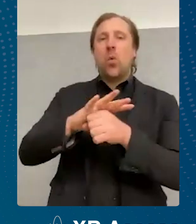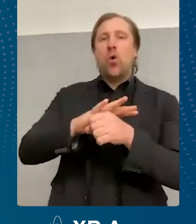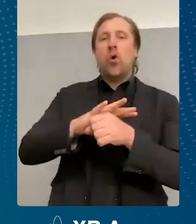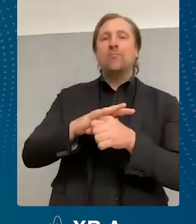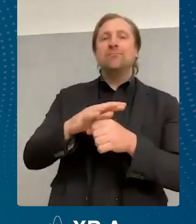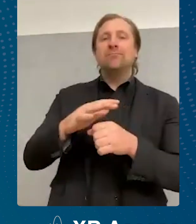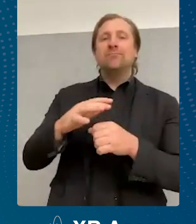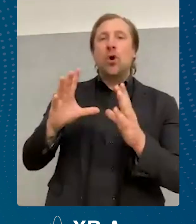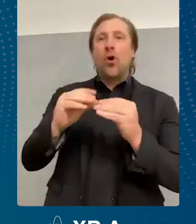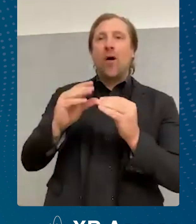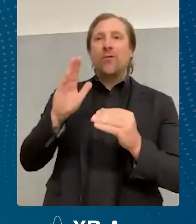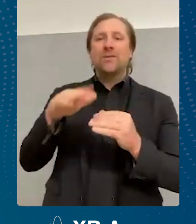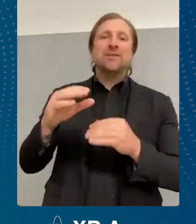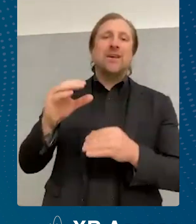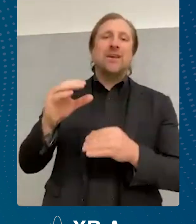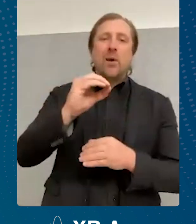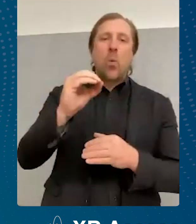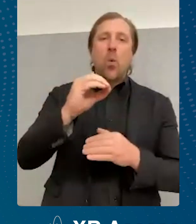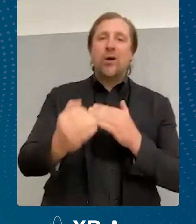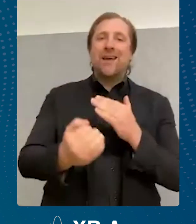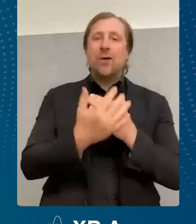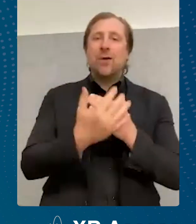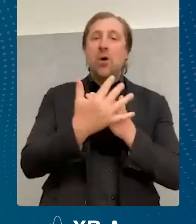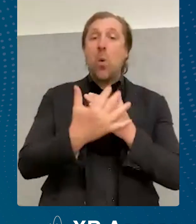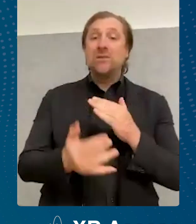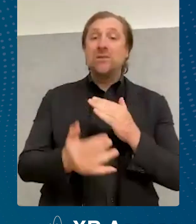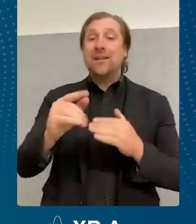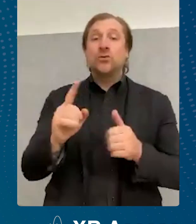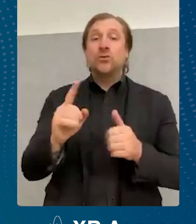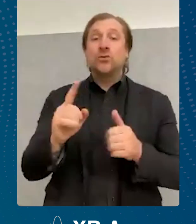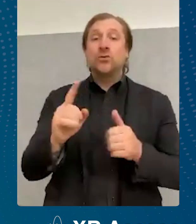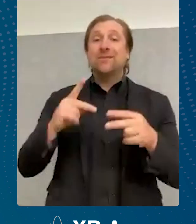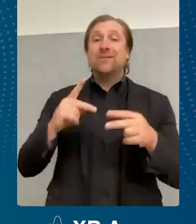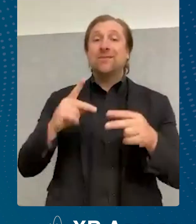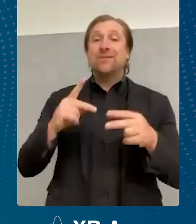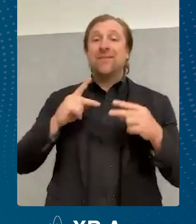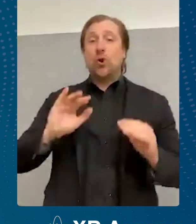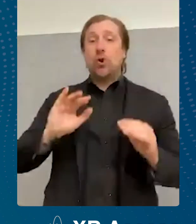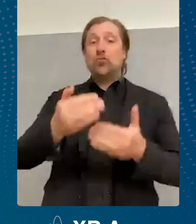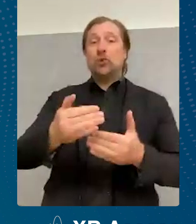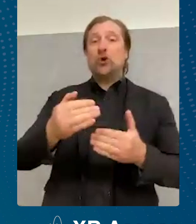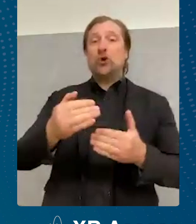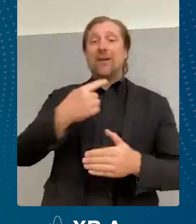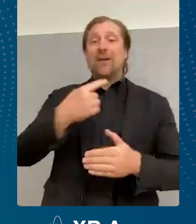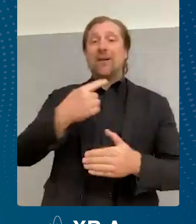This is the first physical introduction of these builds. We also have our folks from Pennsylvania